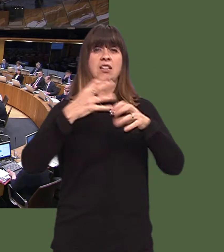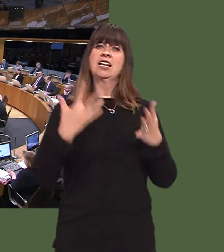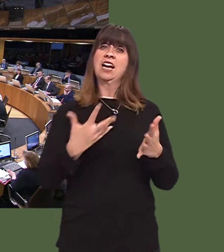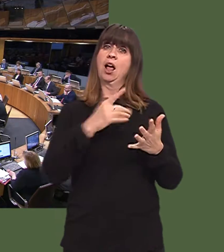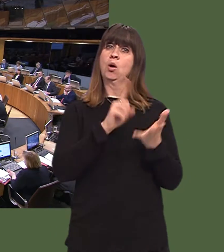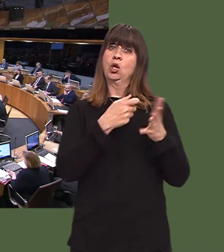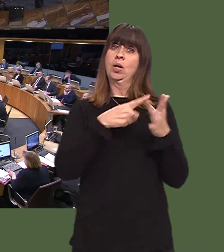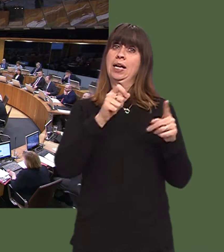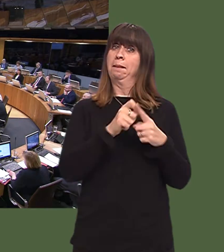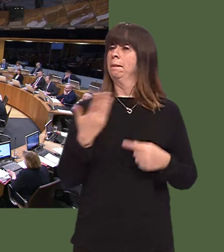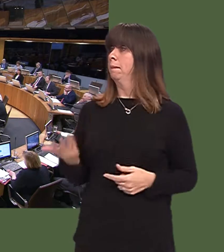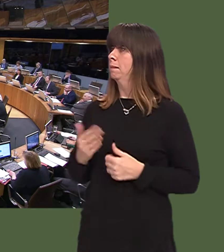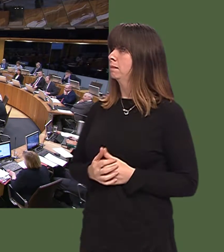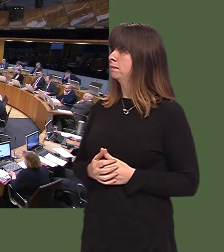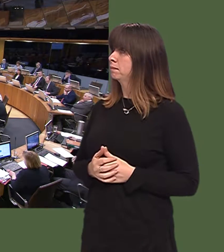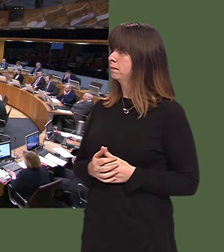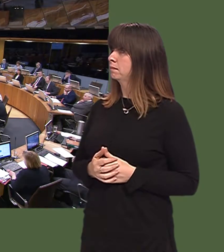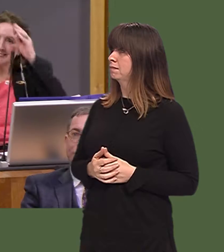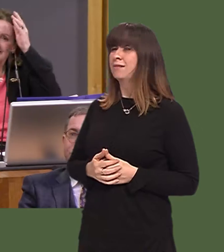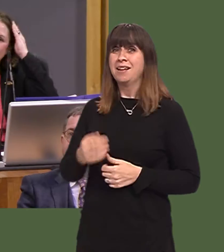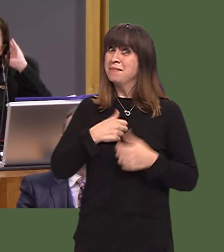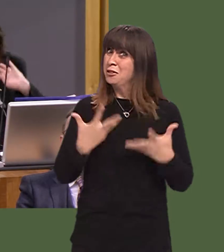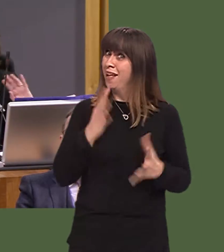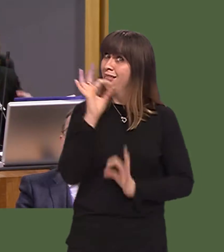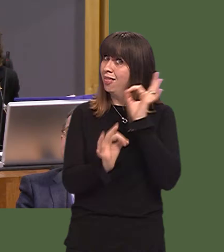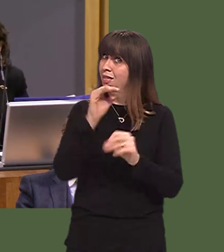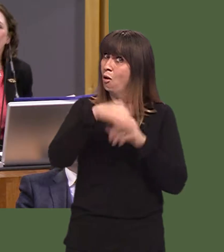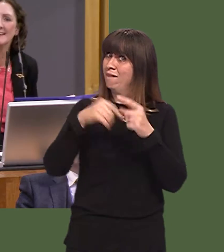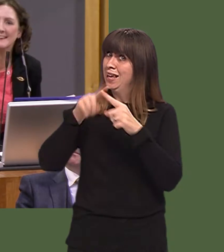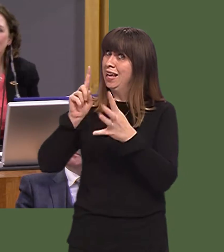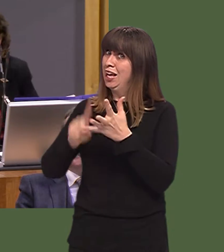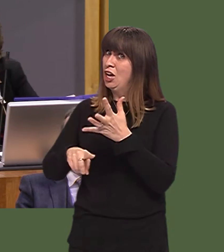First Minister, youíll be relieved to know Iím not going to ask you about the European Union today, as I donít wish to appear typecast.